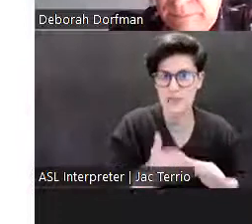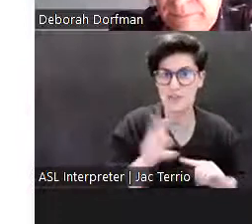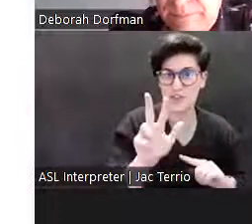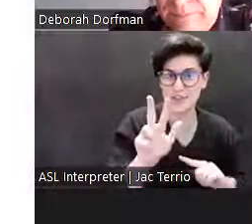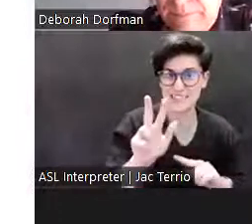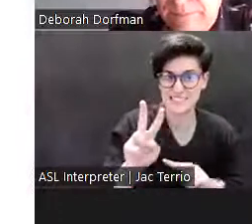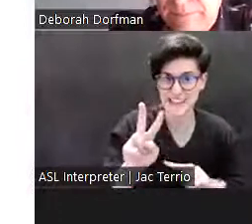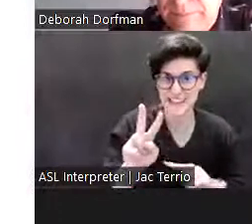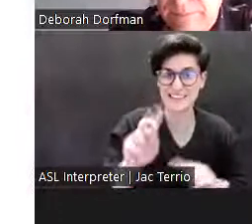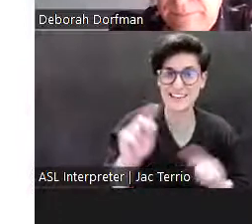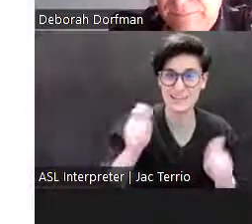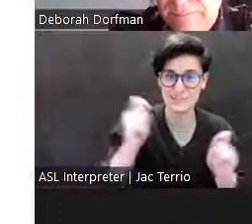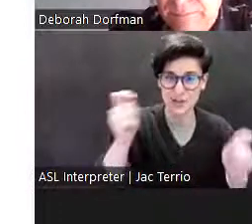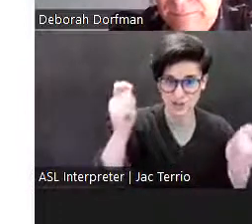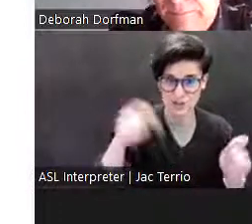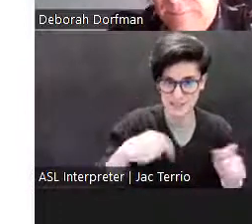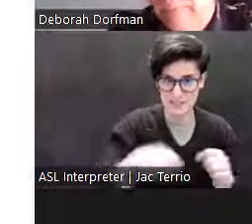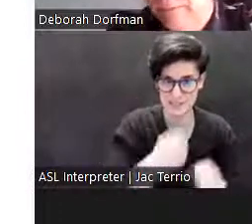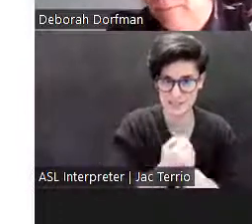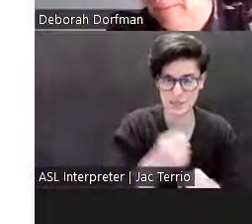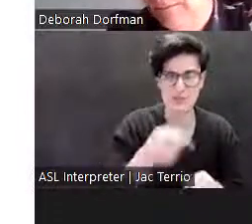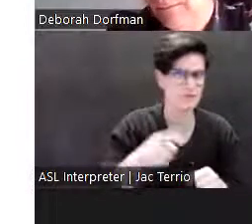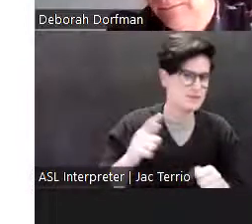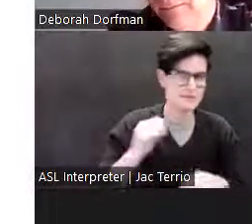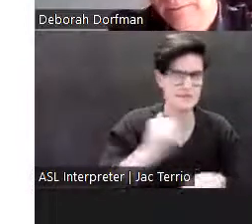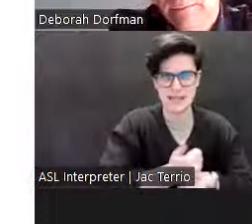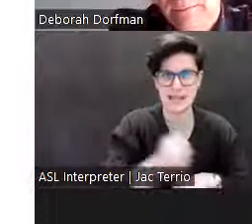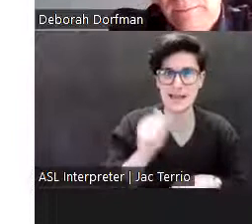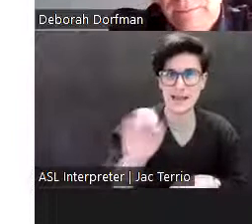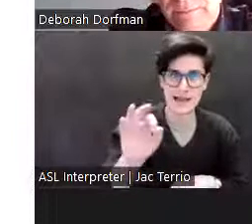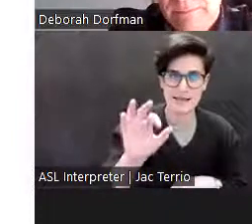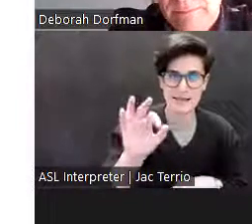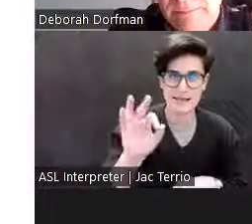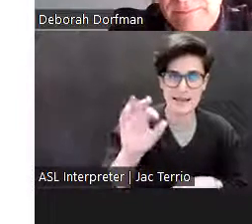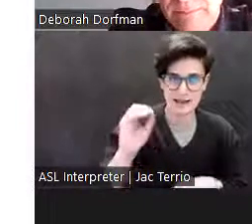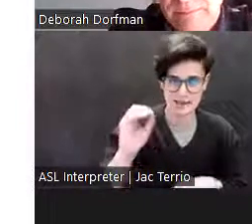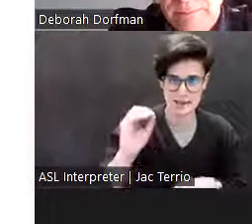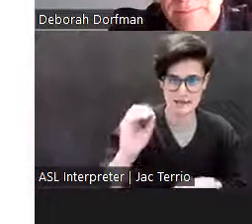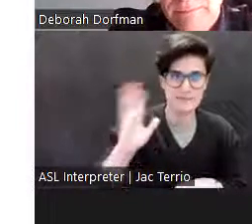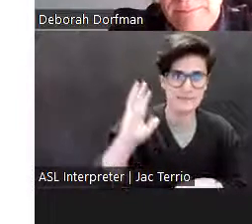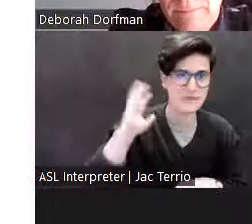15:09:29 It was an acted in 1990 and it's illegal for employers to discriminate against